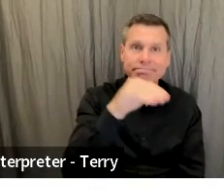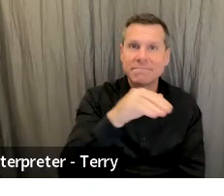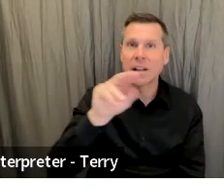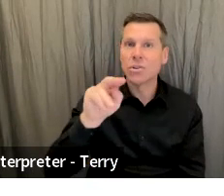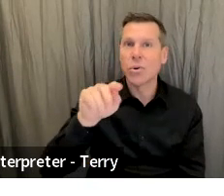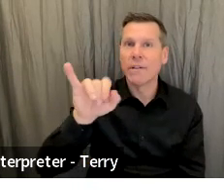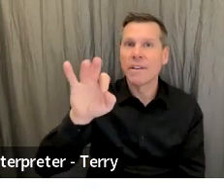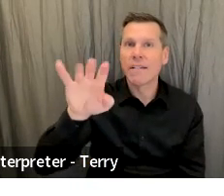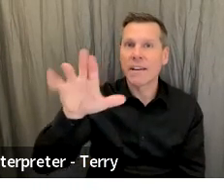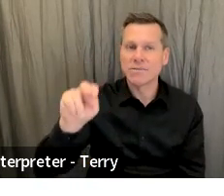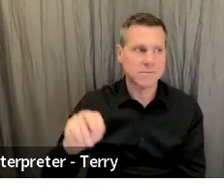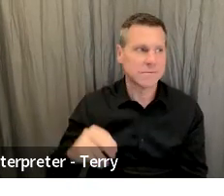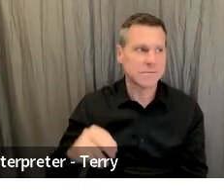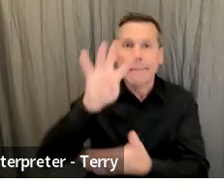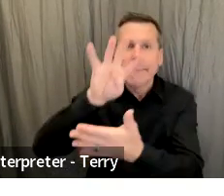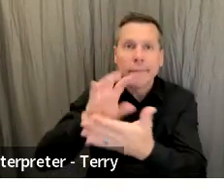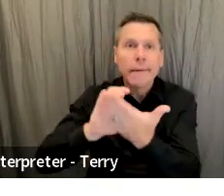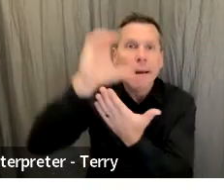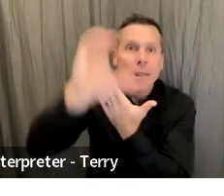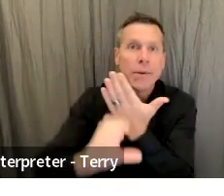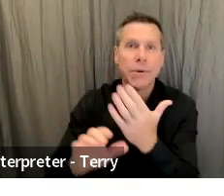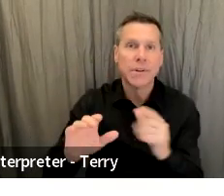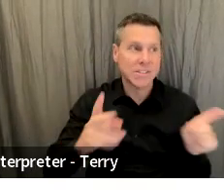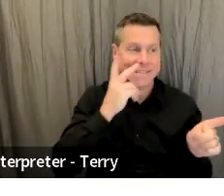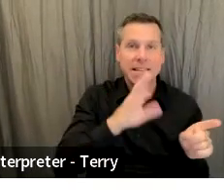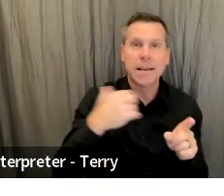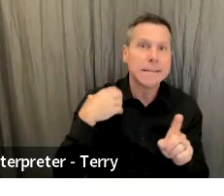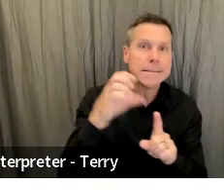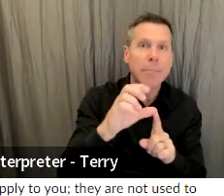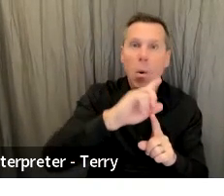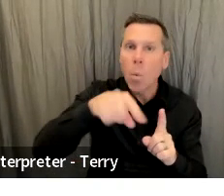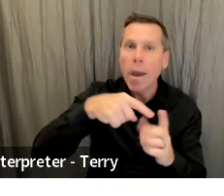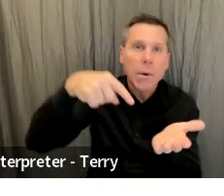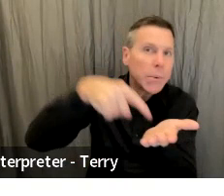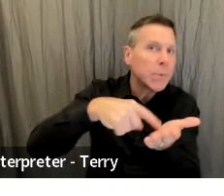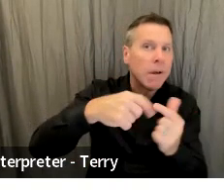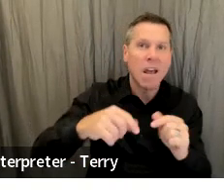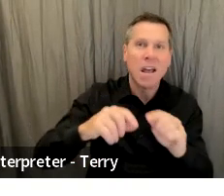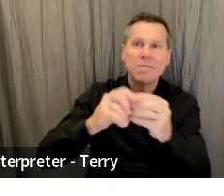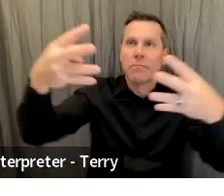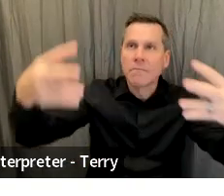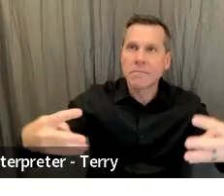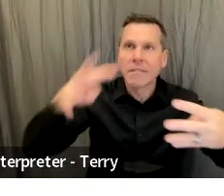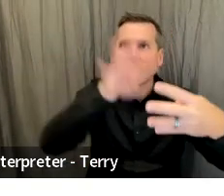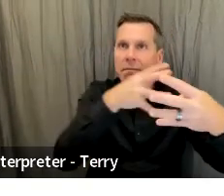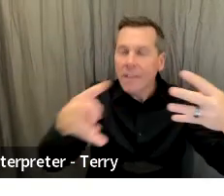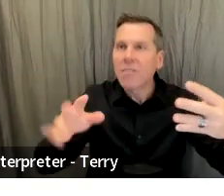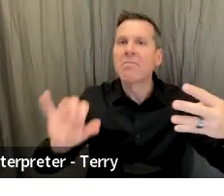to see their assignments, how to understand that to do list that shows up, how to use the inbox to send messages.